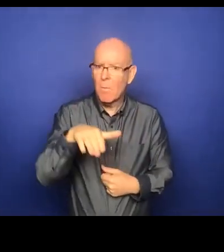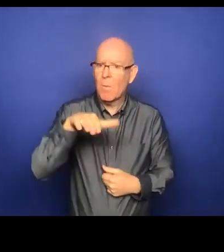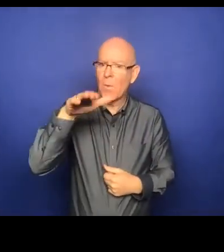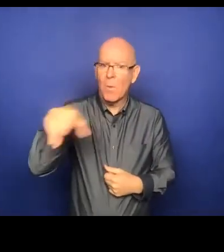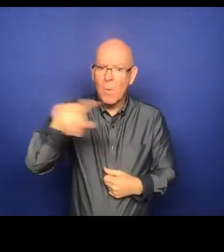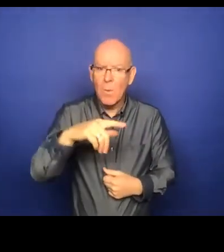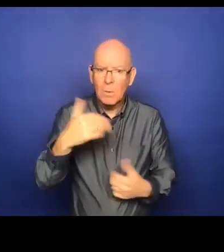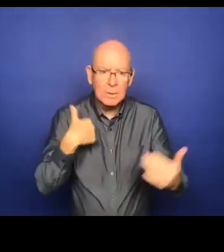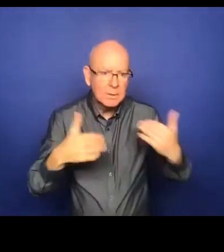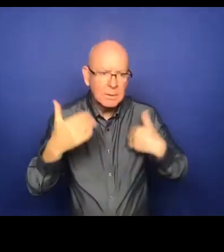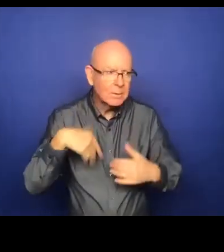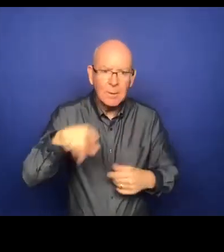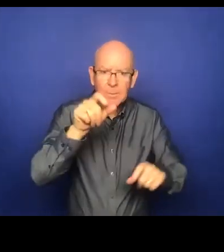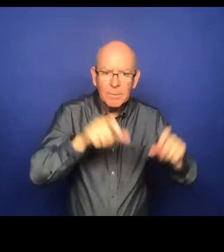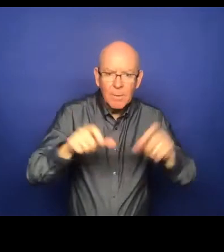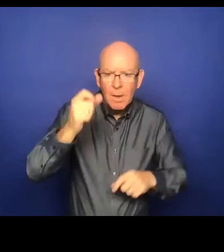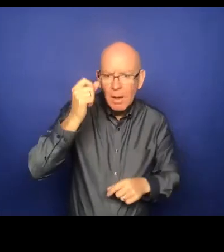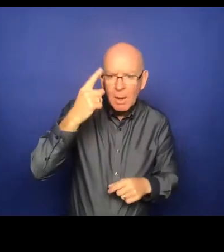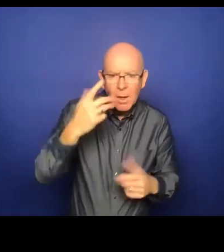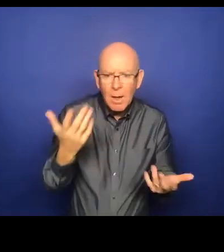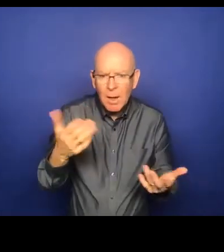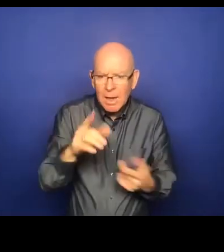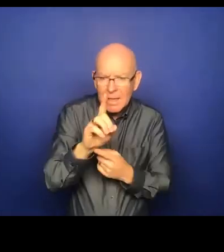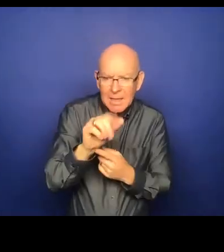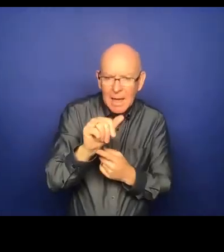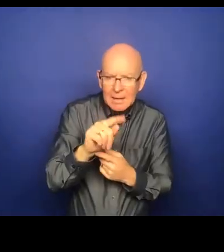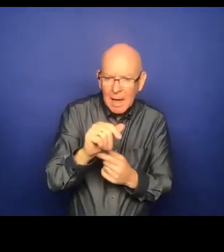data around people with disabilities. And that's why we first in this